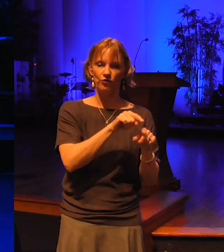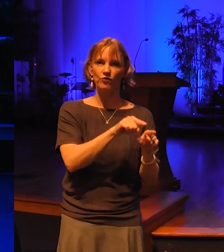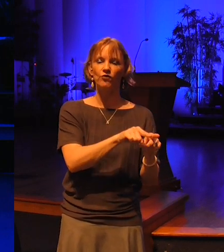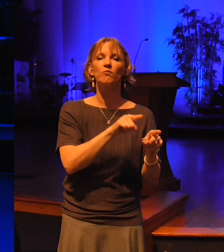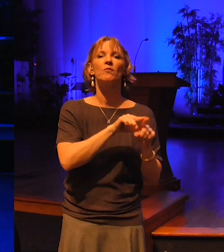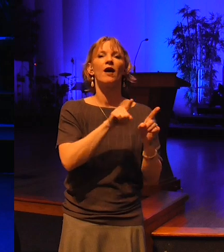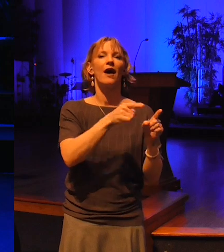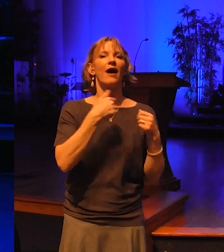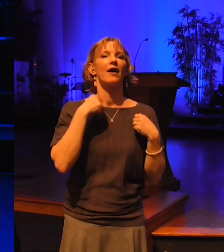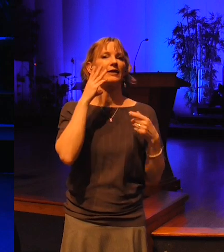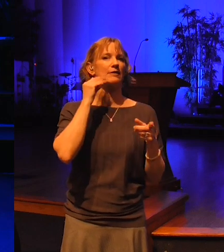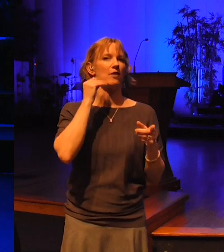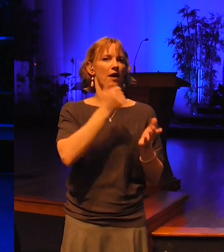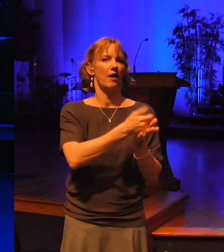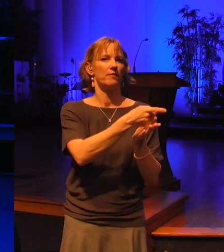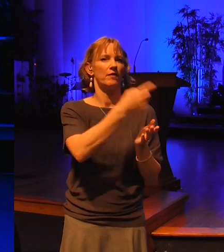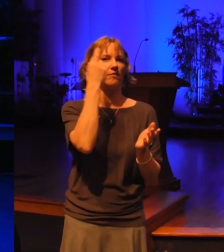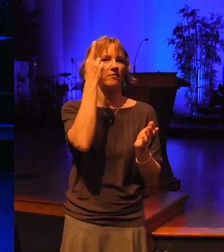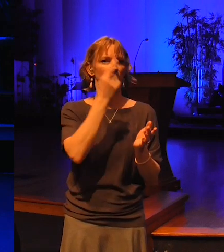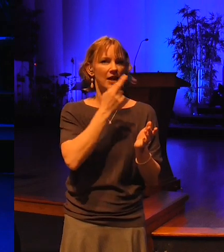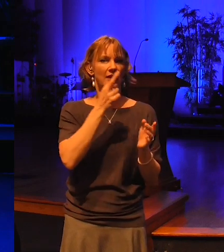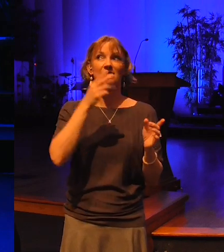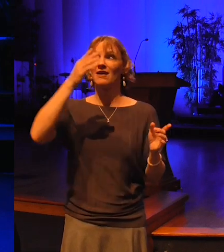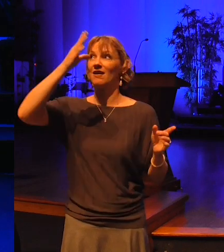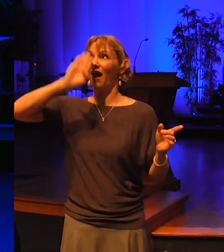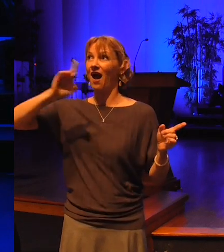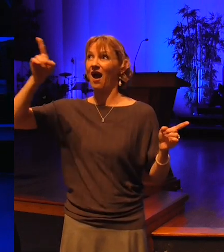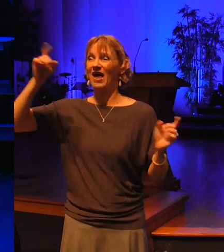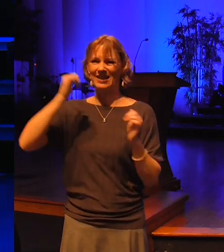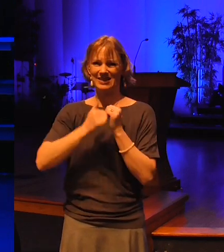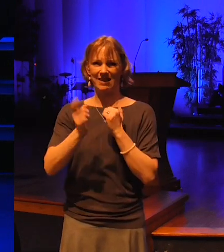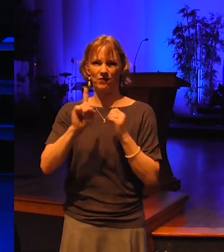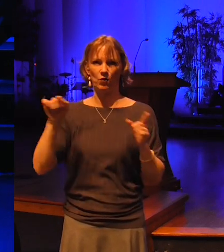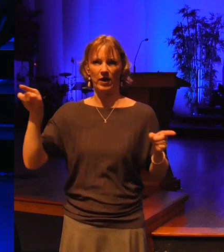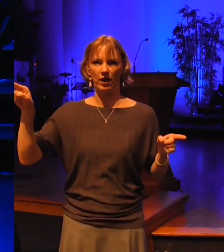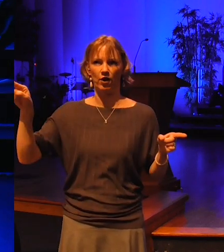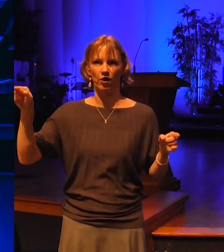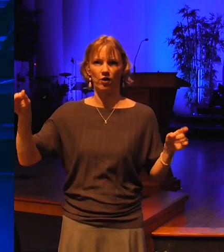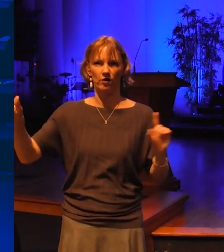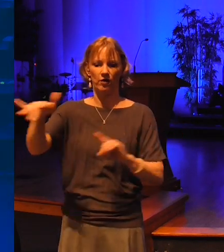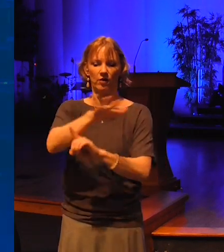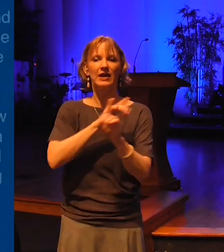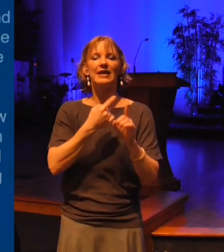that helped him to realize that the divine is everywhere he shared "In the winter I saw a tree